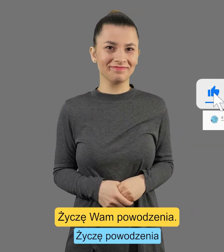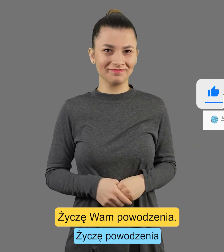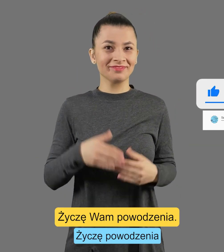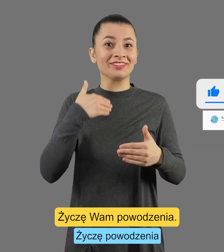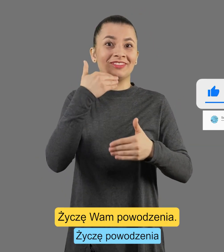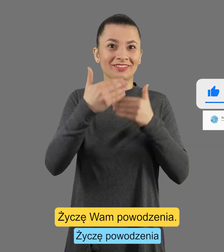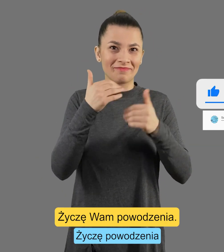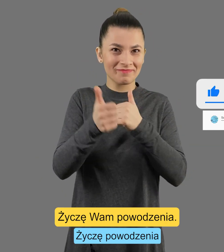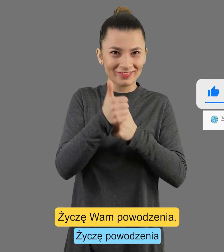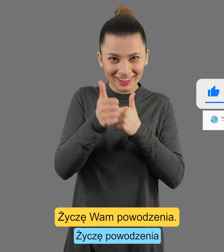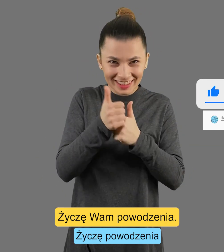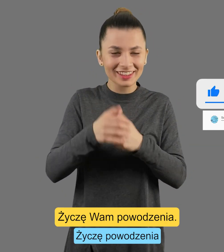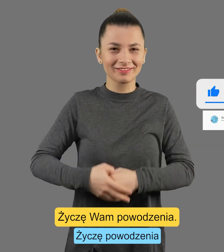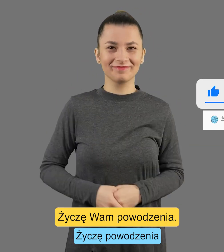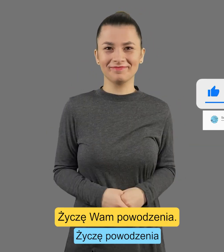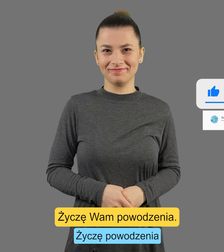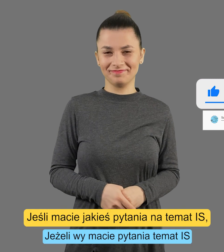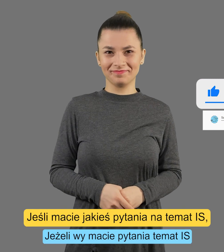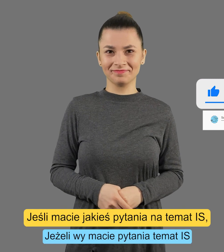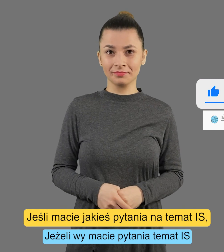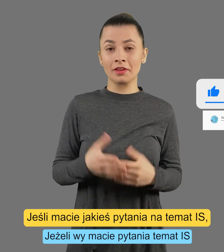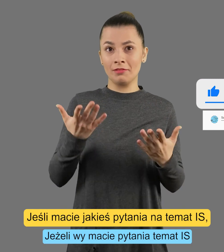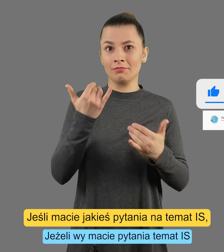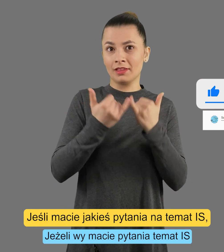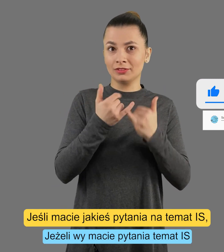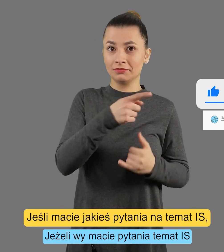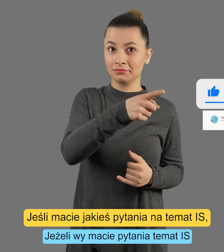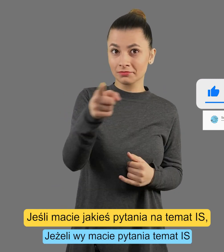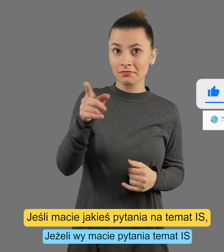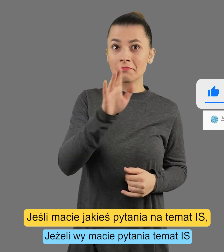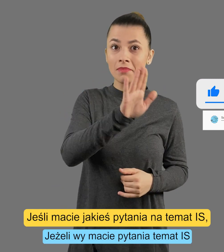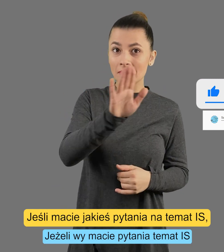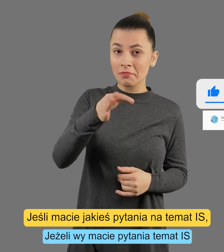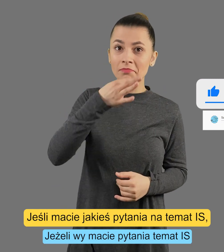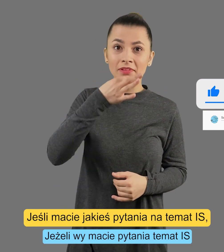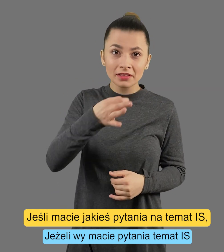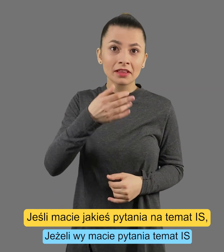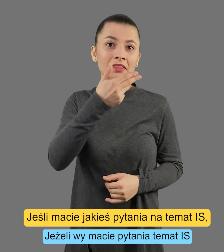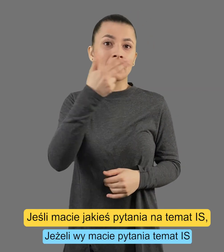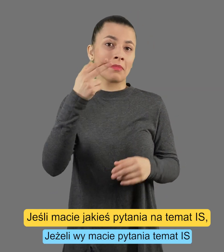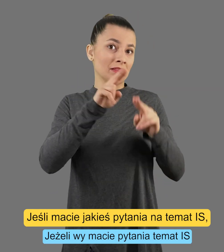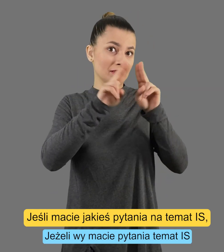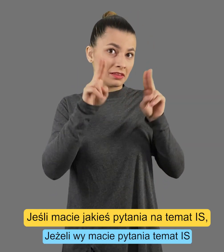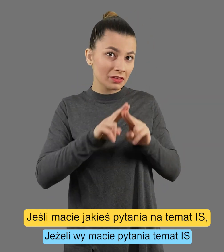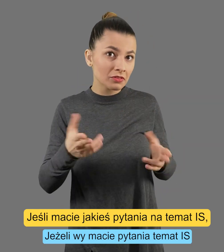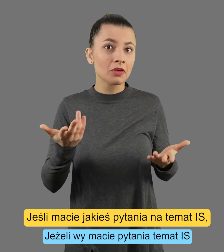I wish you good luck. If you have any questions about IS,